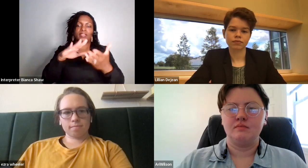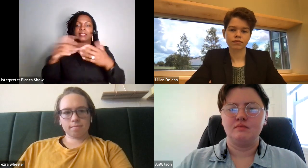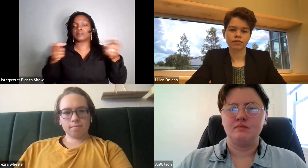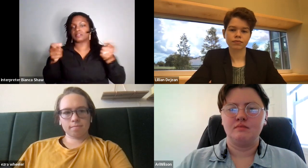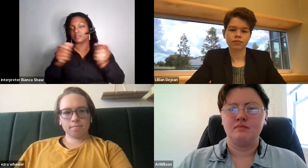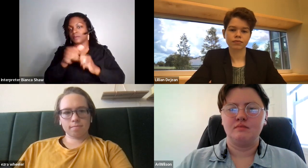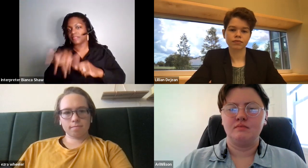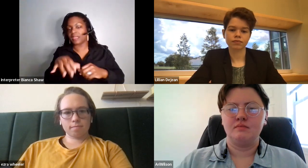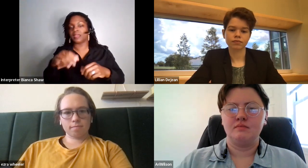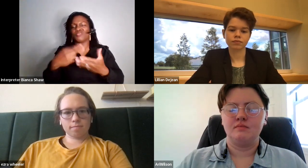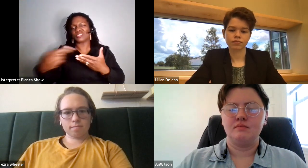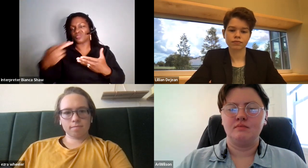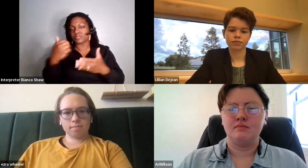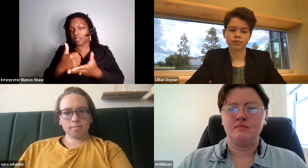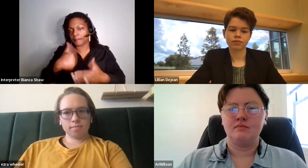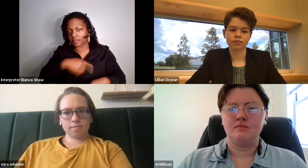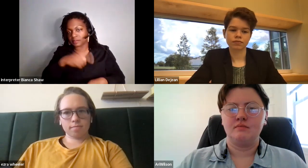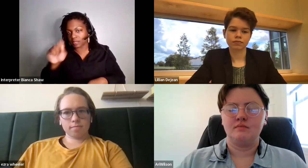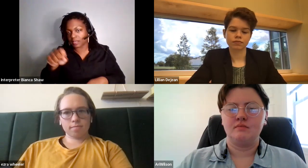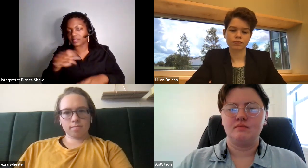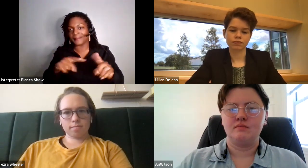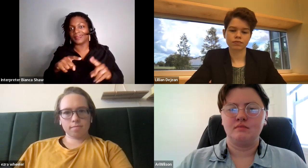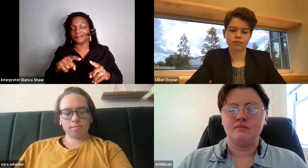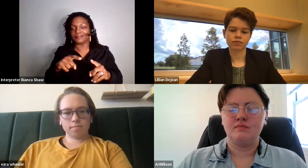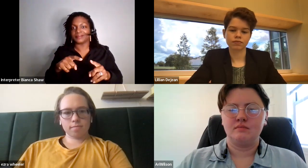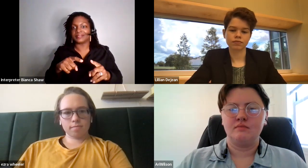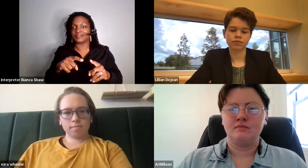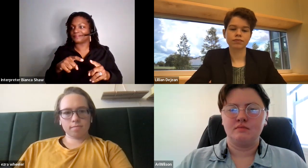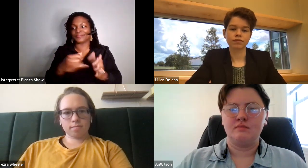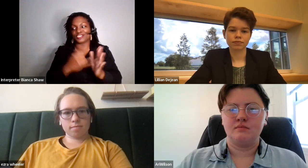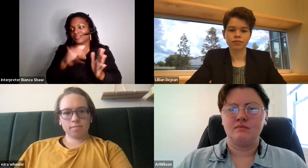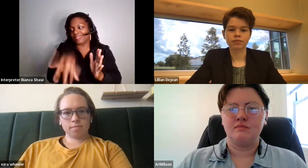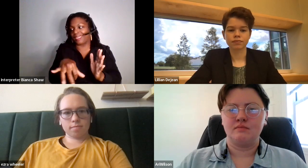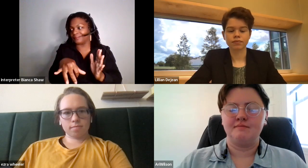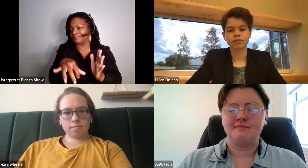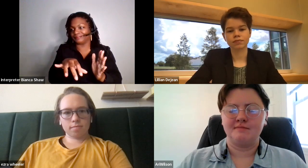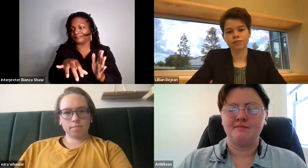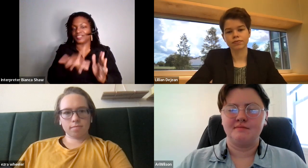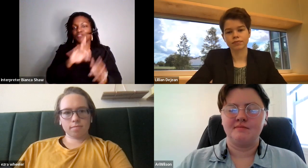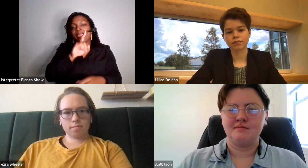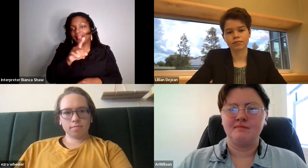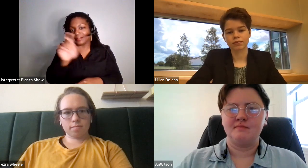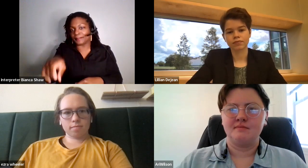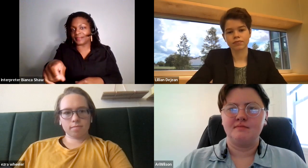But you know I mean just the fact that we have to go through it each time that we have to go through it whenever we have to go through it, you know.